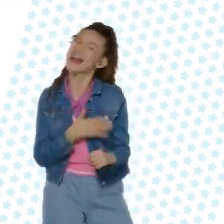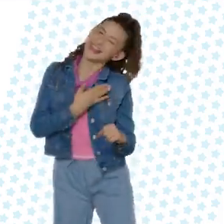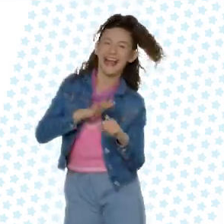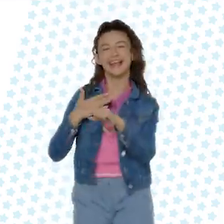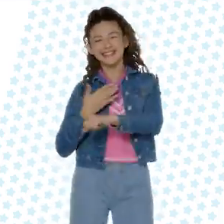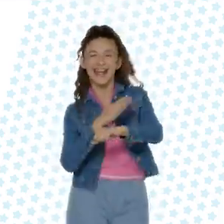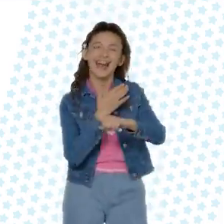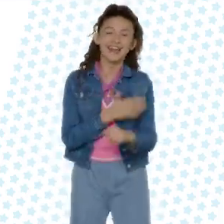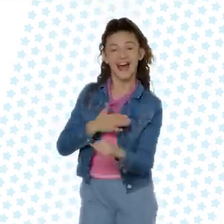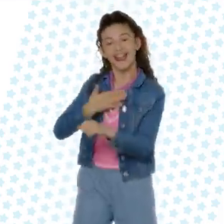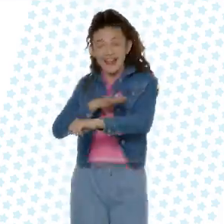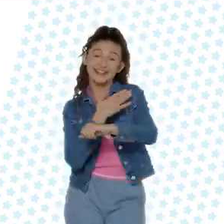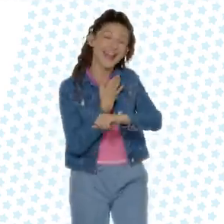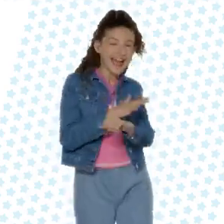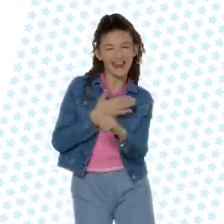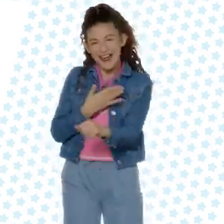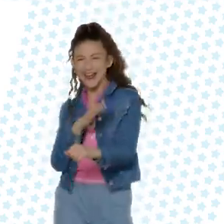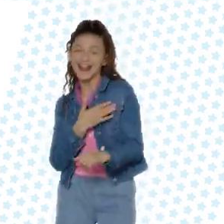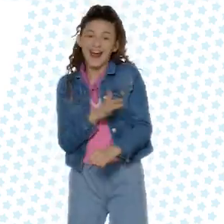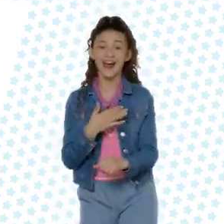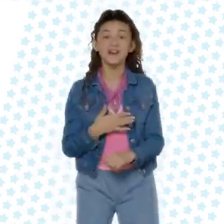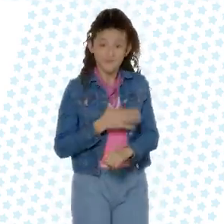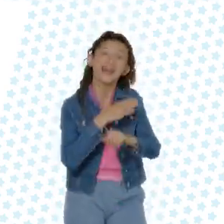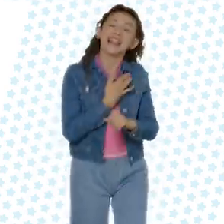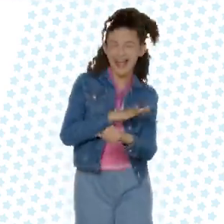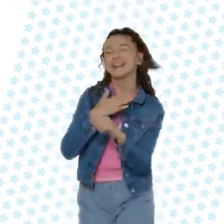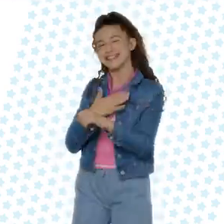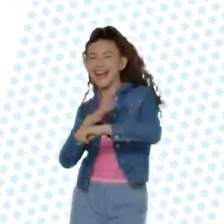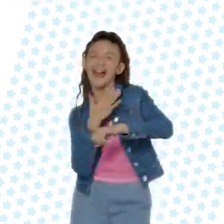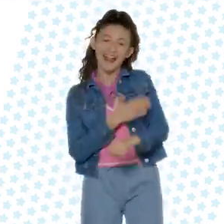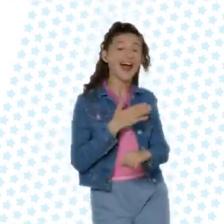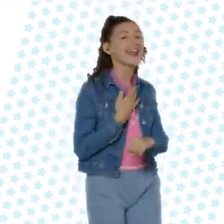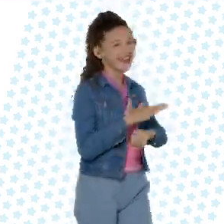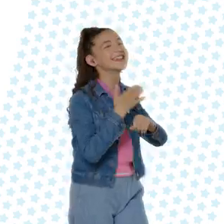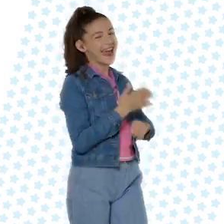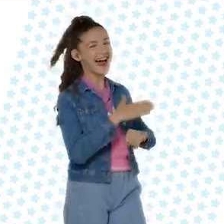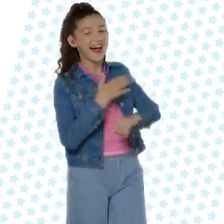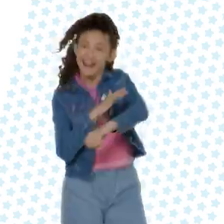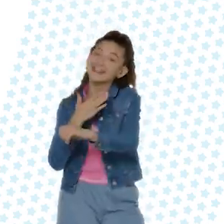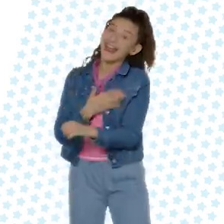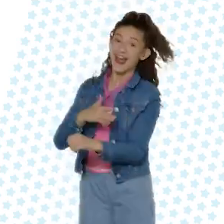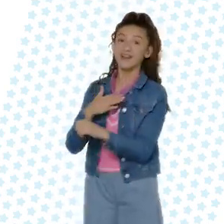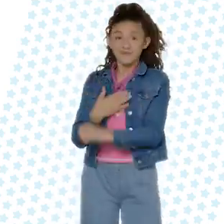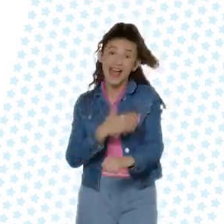La da la da da, la da da da La da la da di da da da